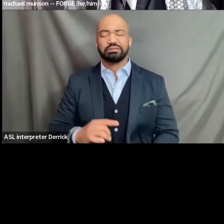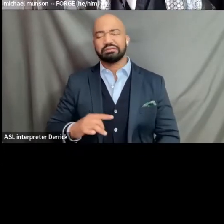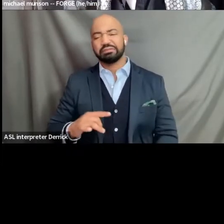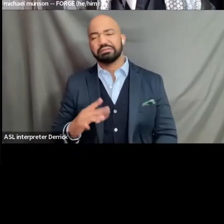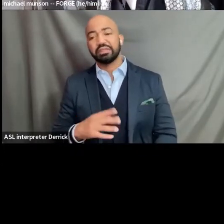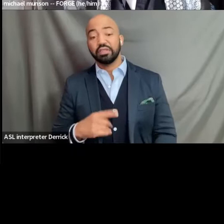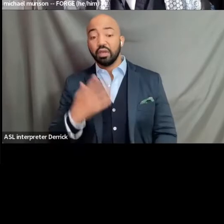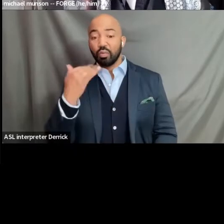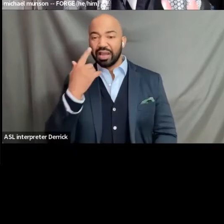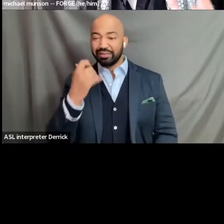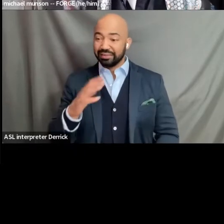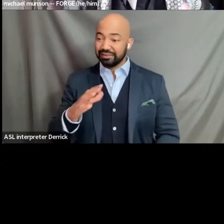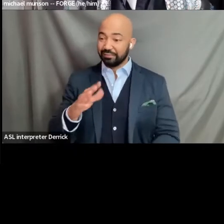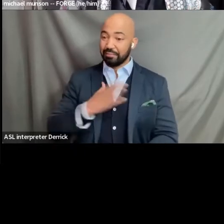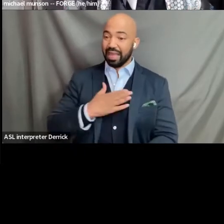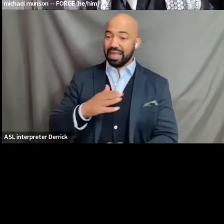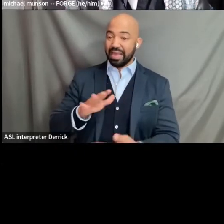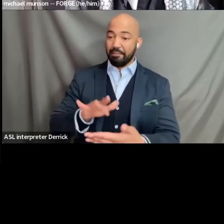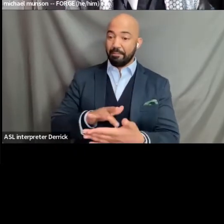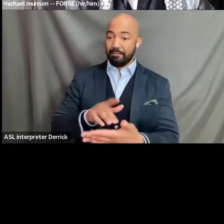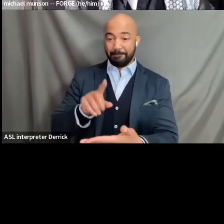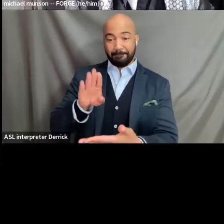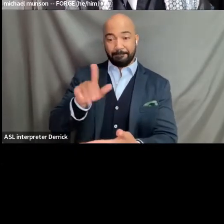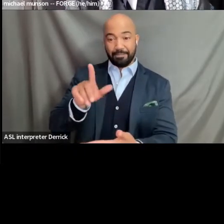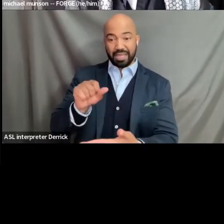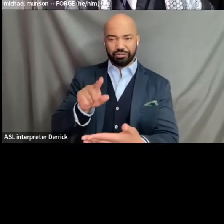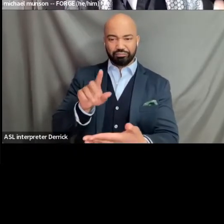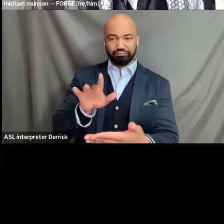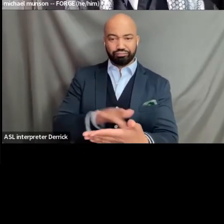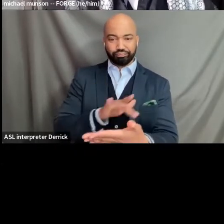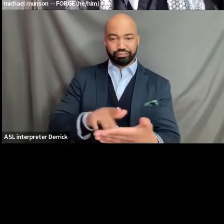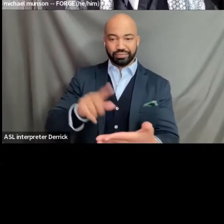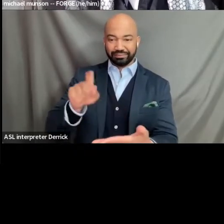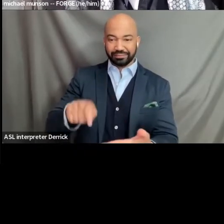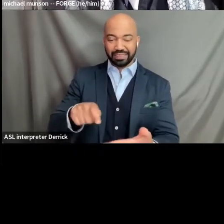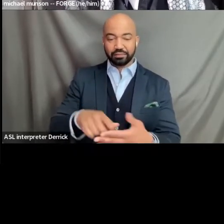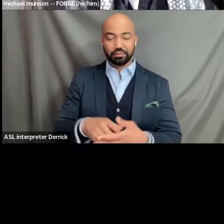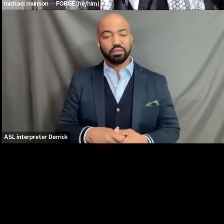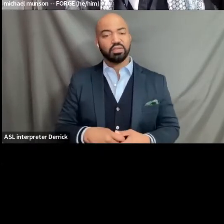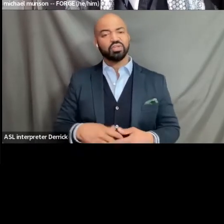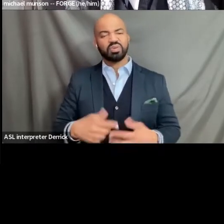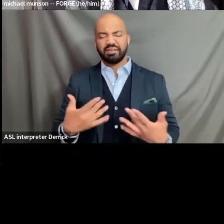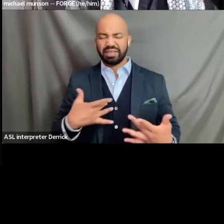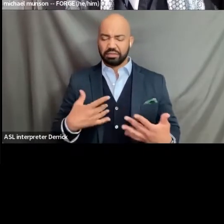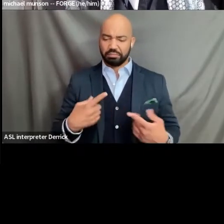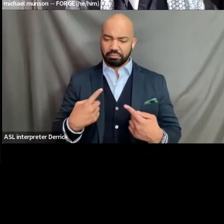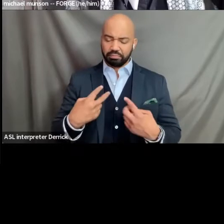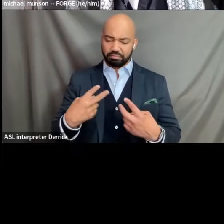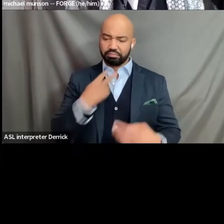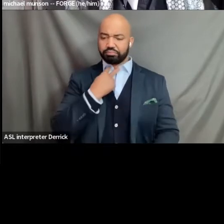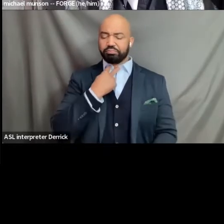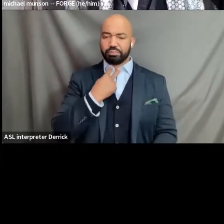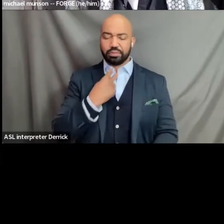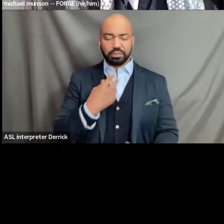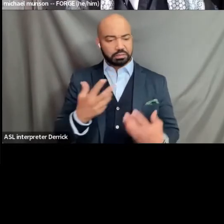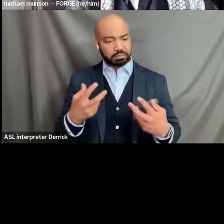because they have to pay their bills. So there's kind of this juxtaposition between I don't make very much money so I have to keep on going to work even if I am sick